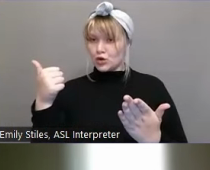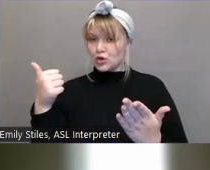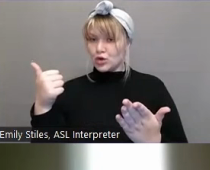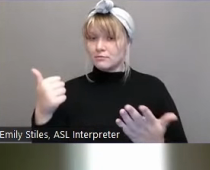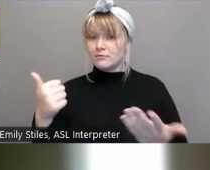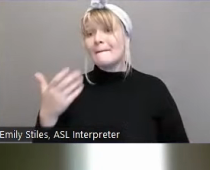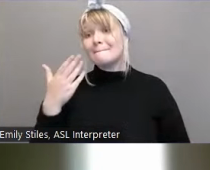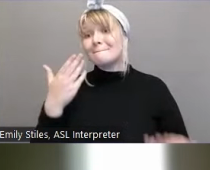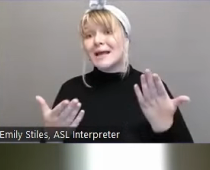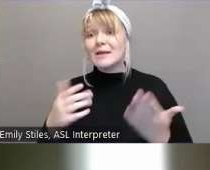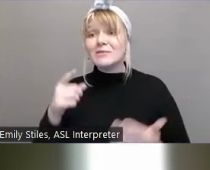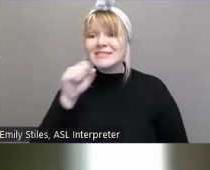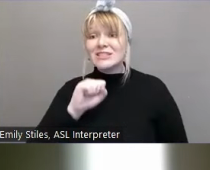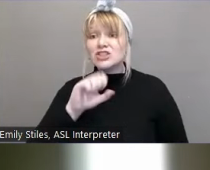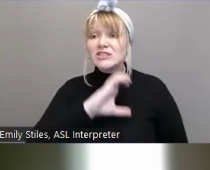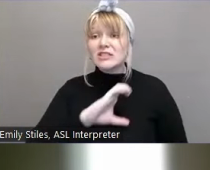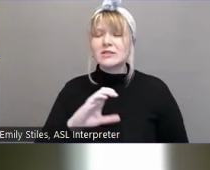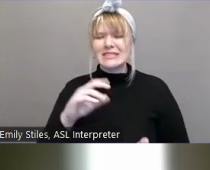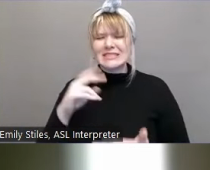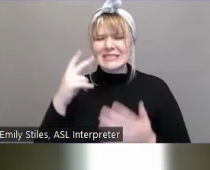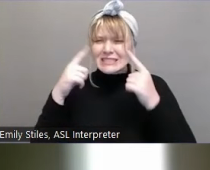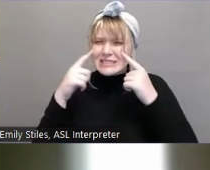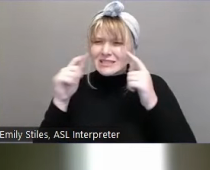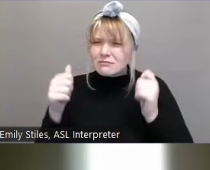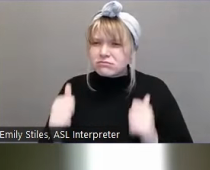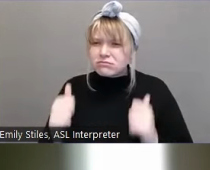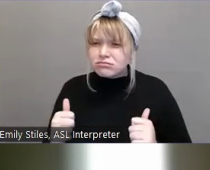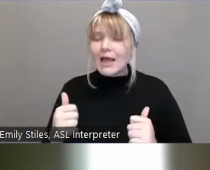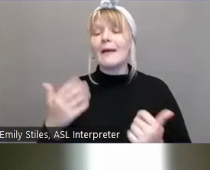And then on the right all the way there is an alarm clock.